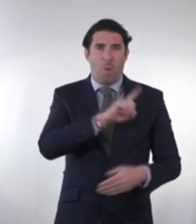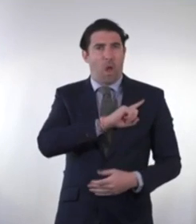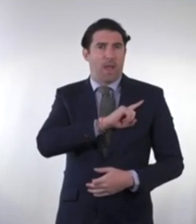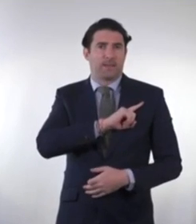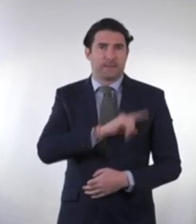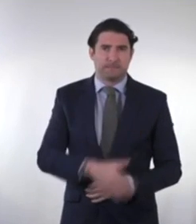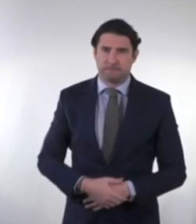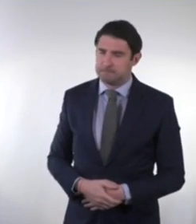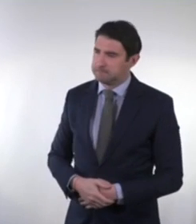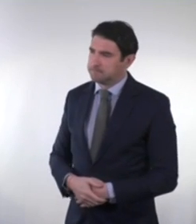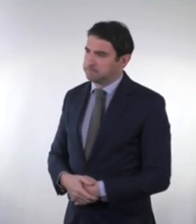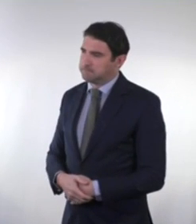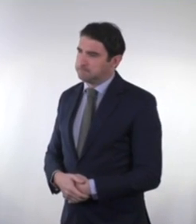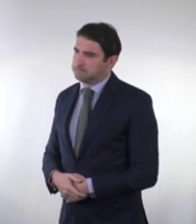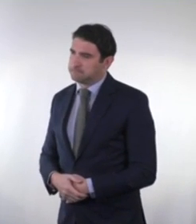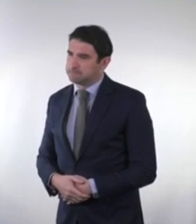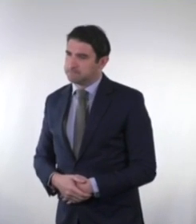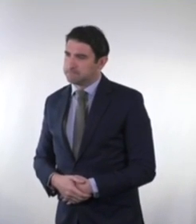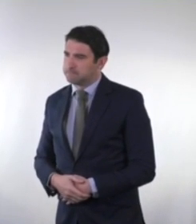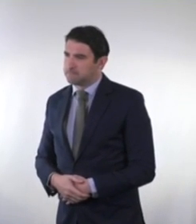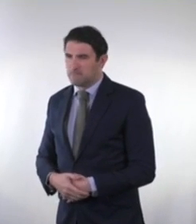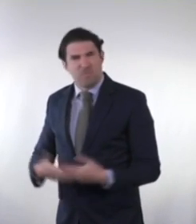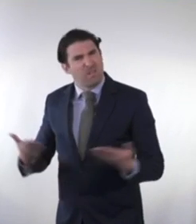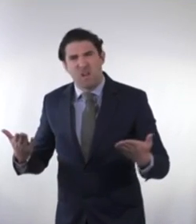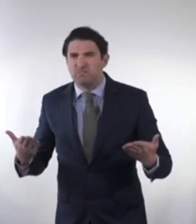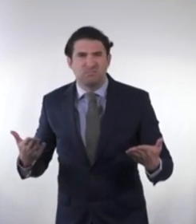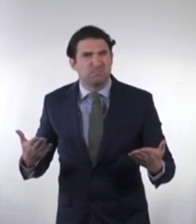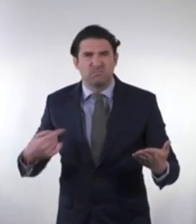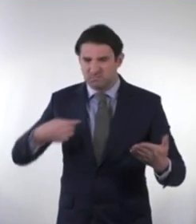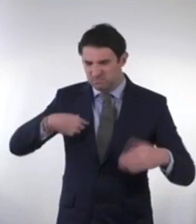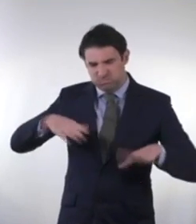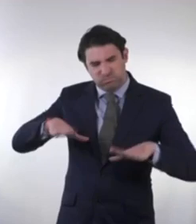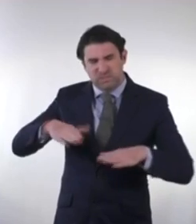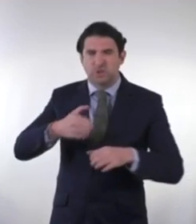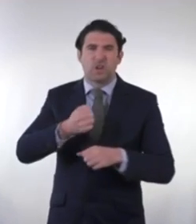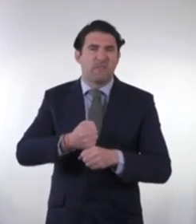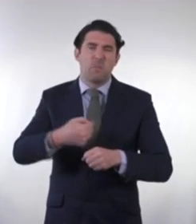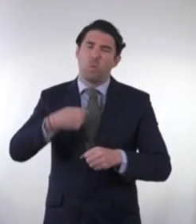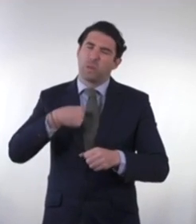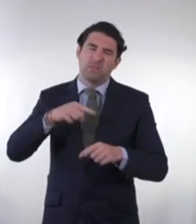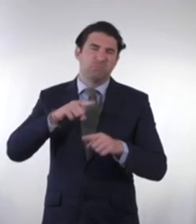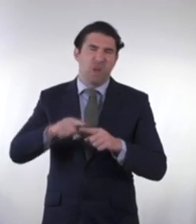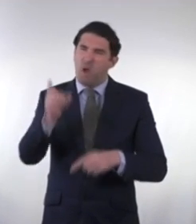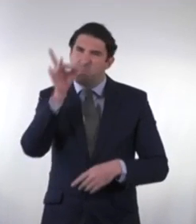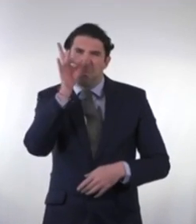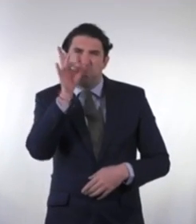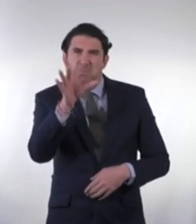seems to be doing the opposite. It has overshot in terms of numbers, and the investment is concreting